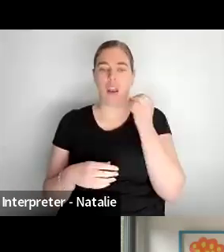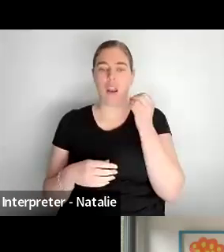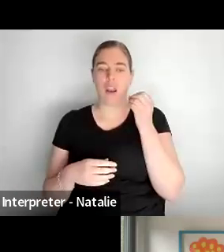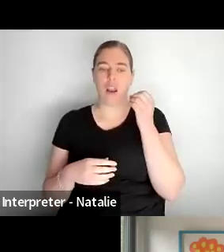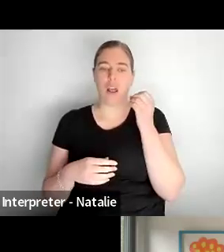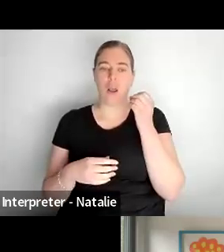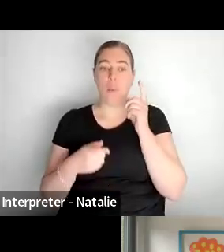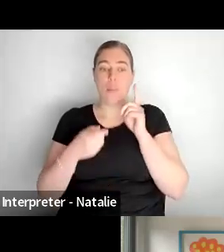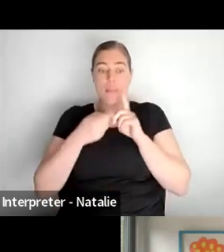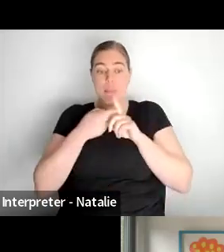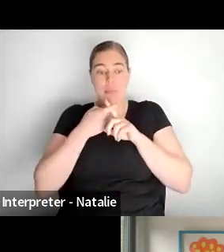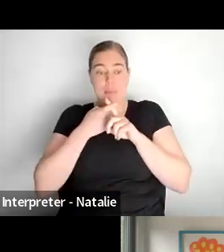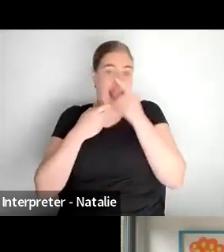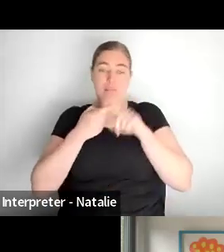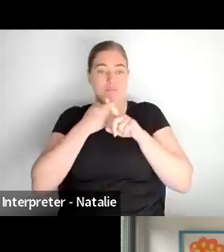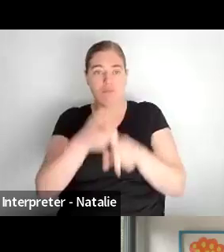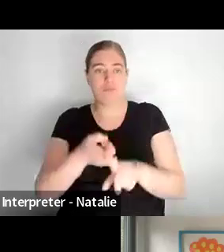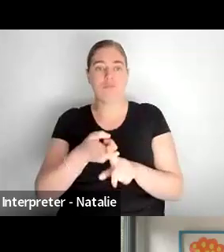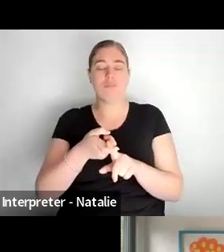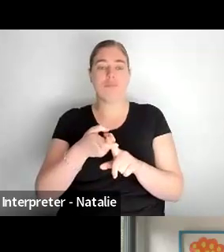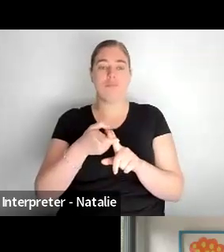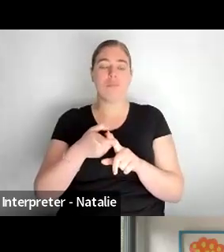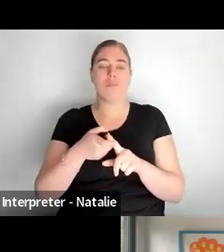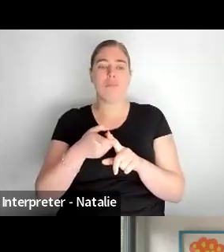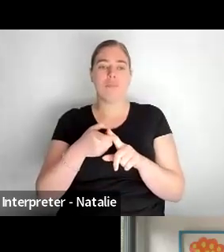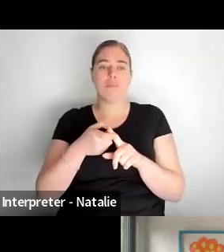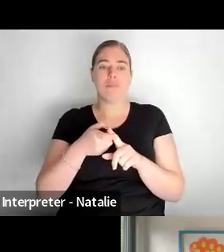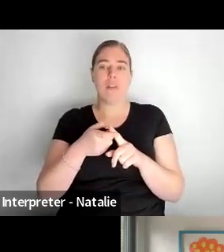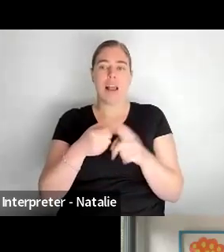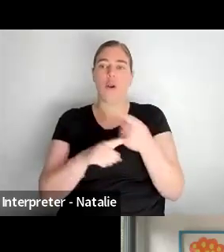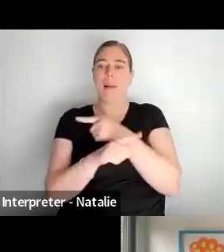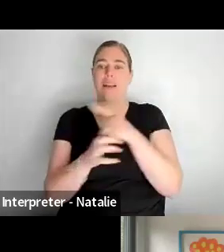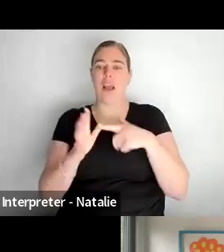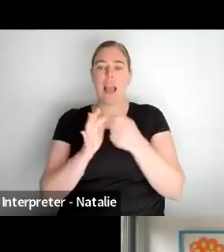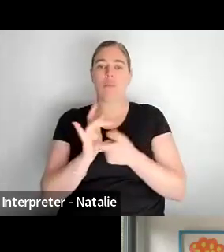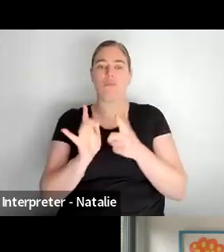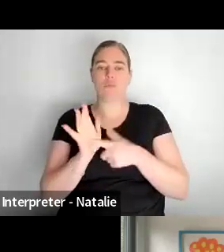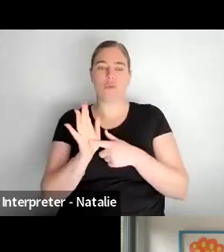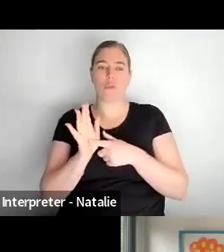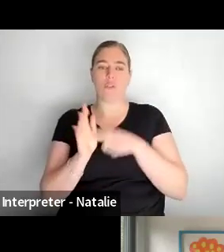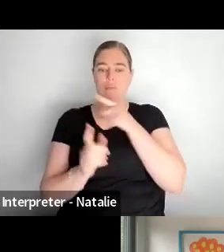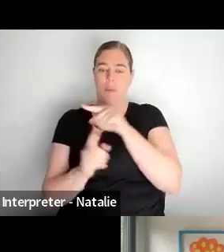holds true, and I think it goes back to the point of the interrogation of relationality.